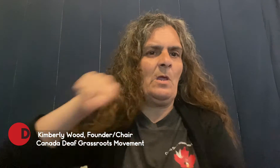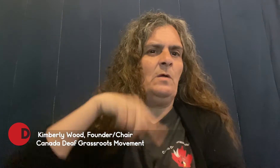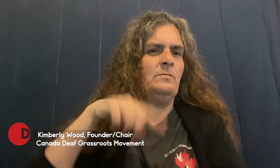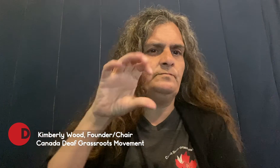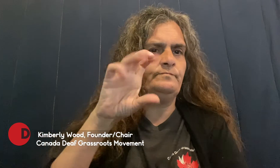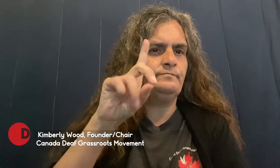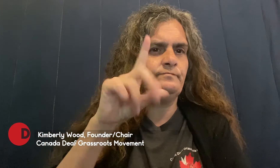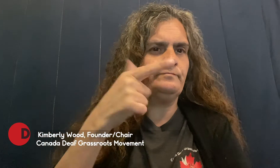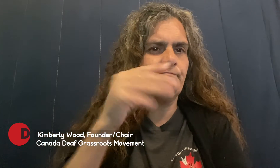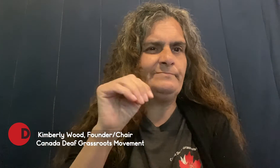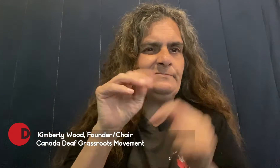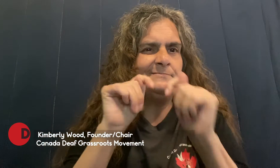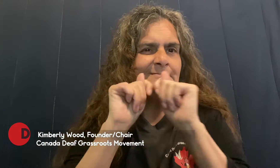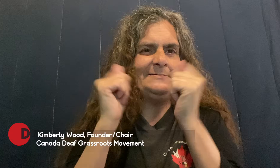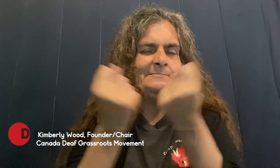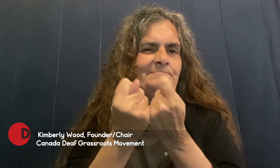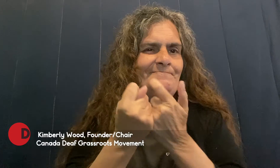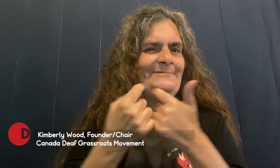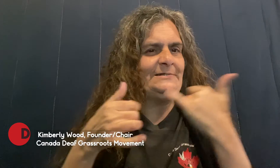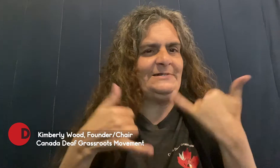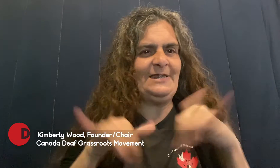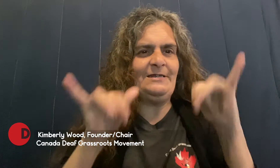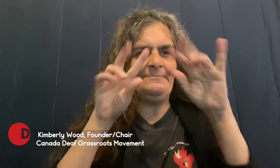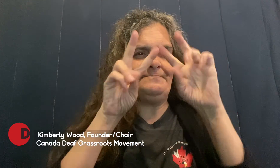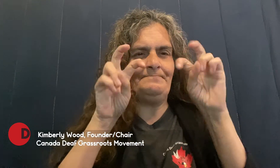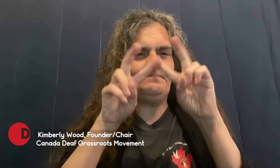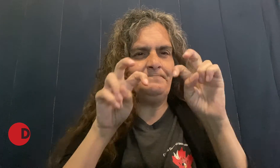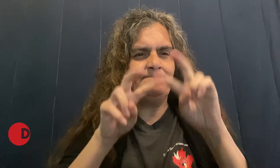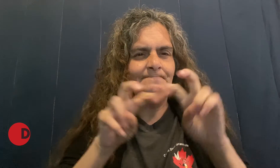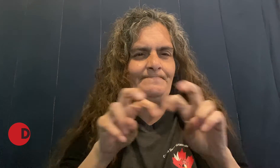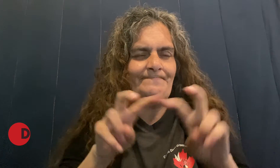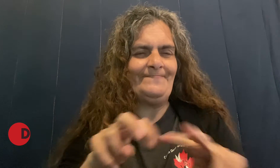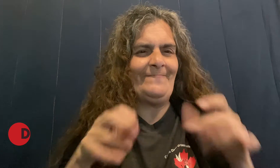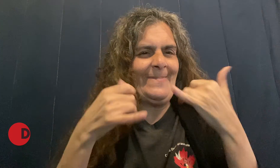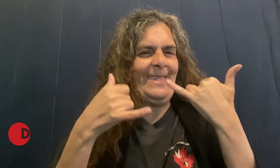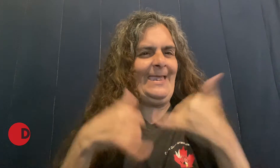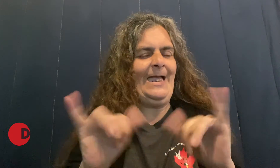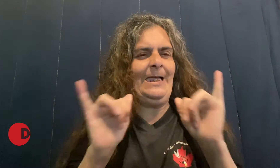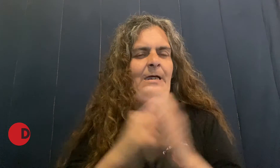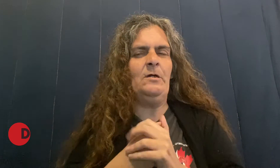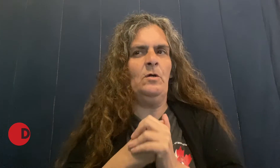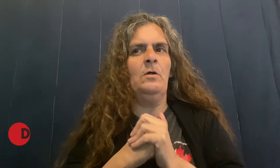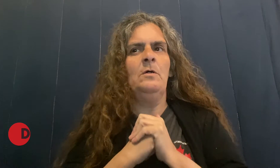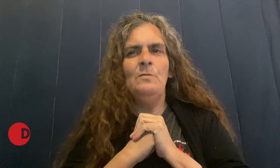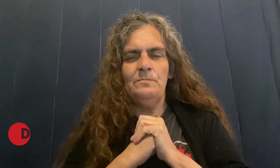We, the CDGM team, are still analyzing the draft.